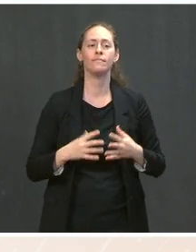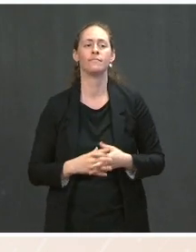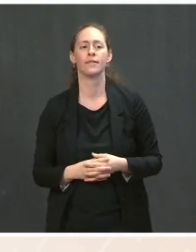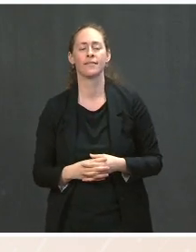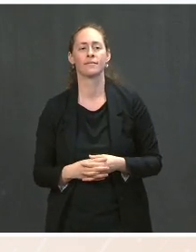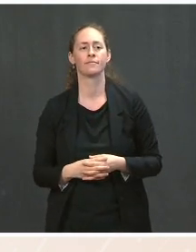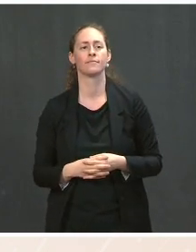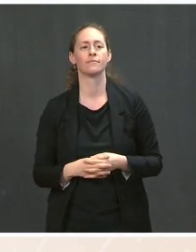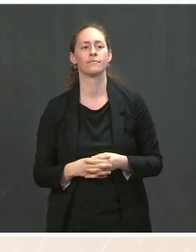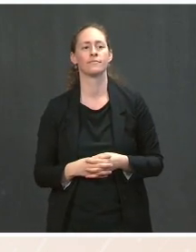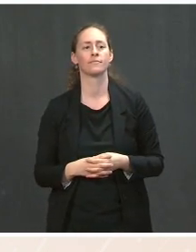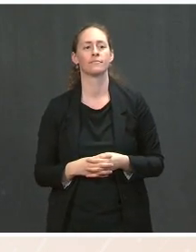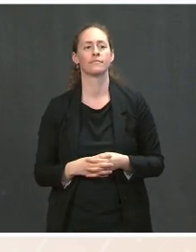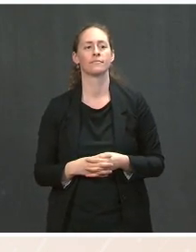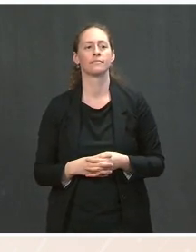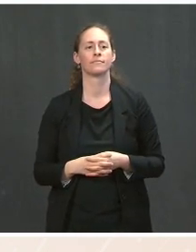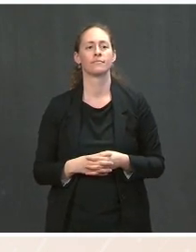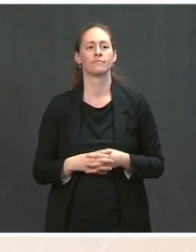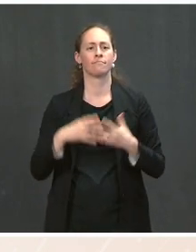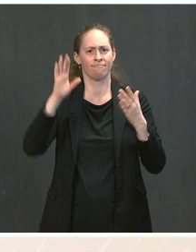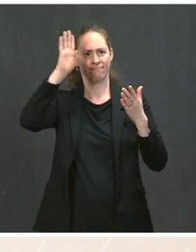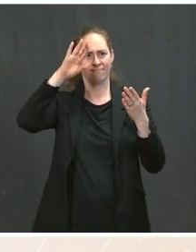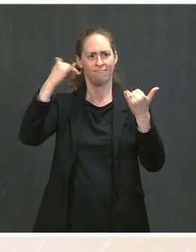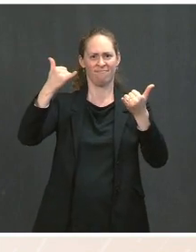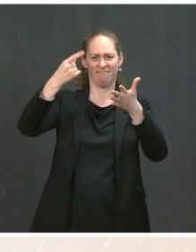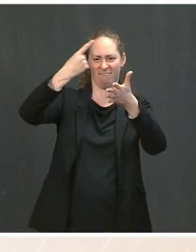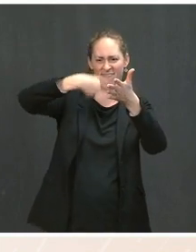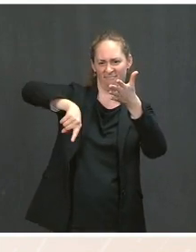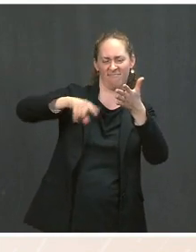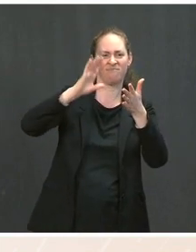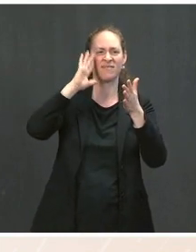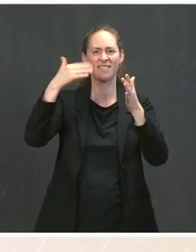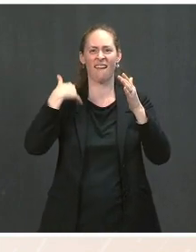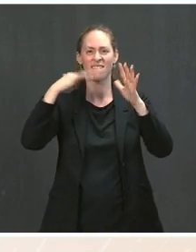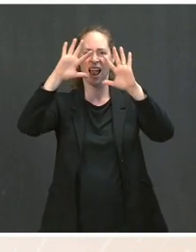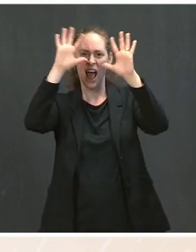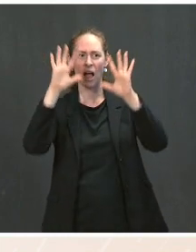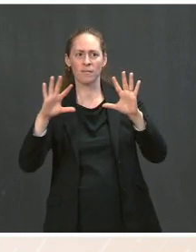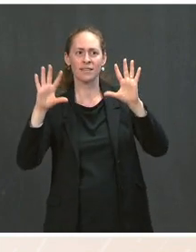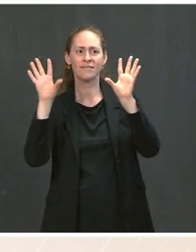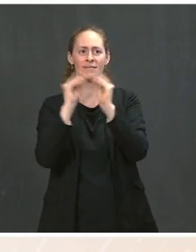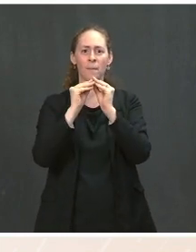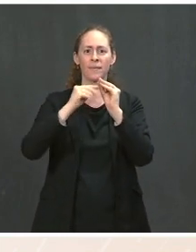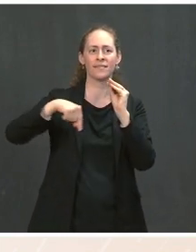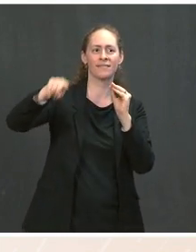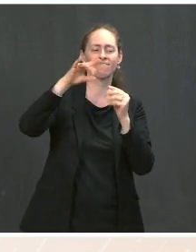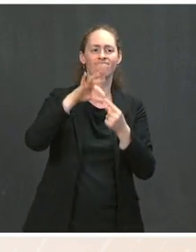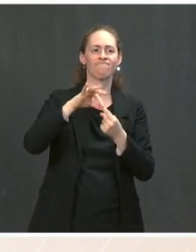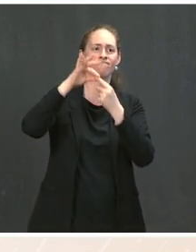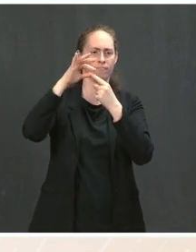Ms. Psaki: Yeah. The Press: And going back to one of the early executive orders that the President signed on climate change: